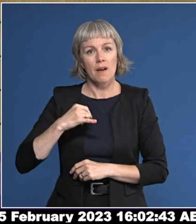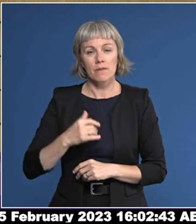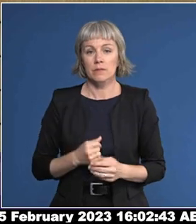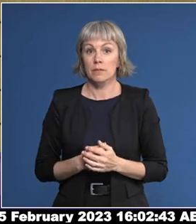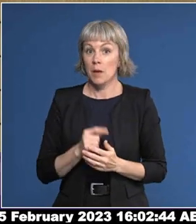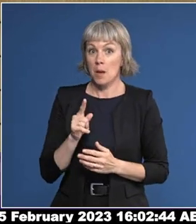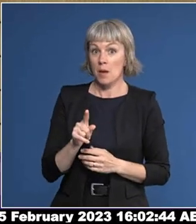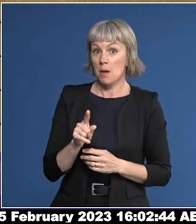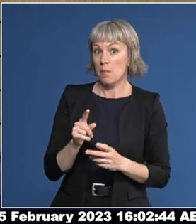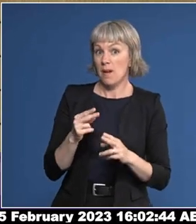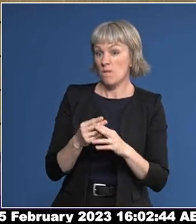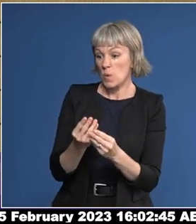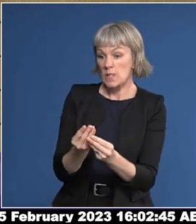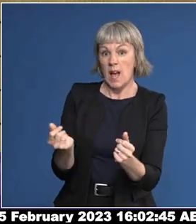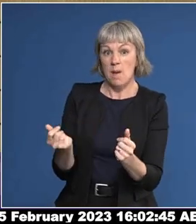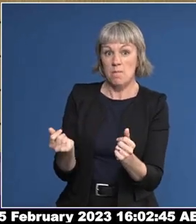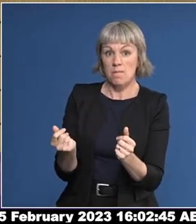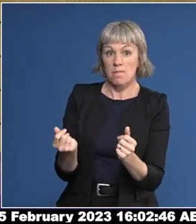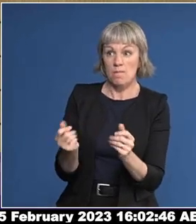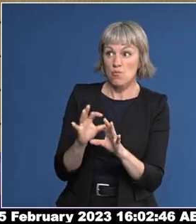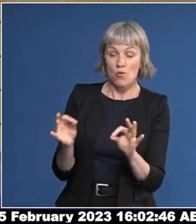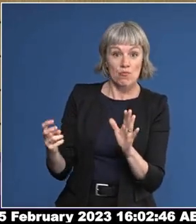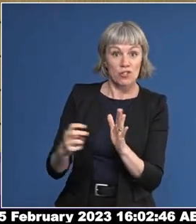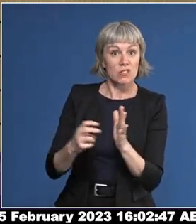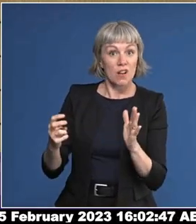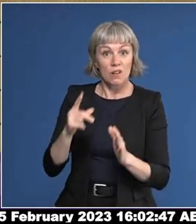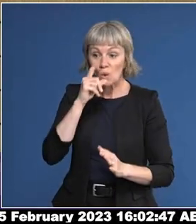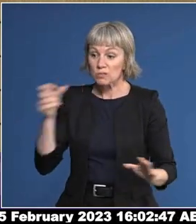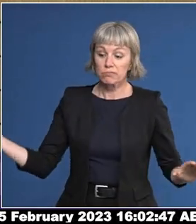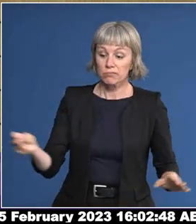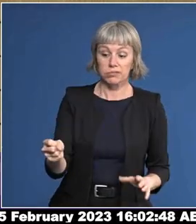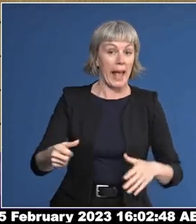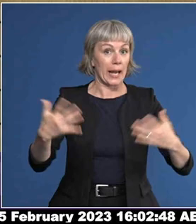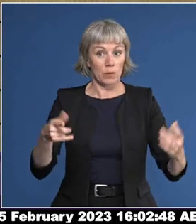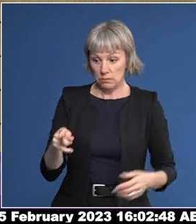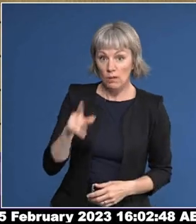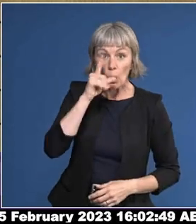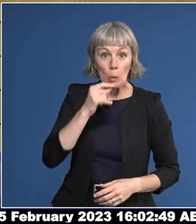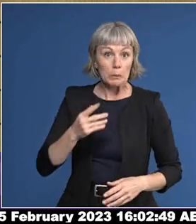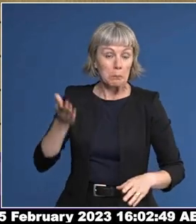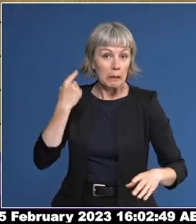workers. So somebody could have, you know, murdered somebody and be convicted for that